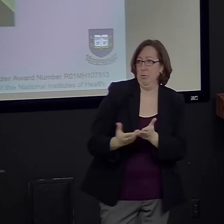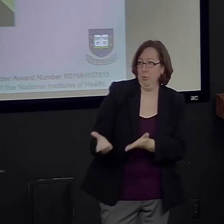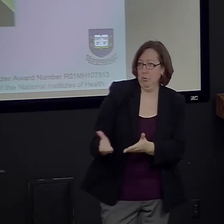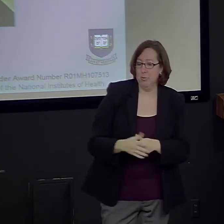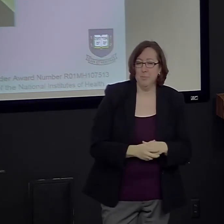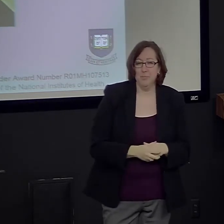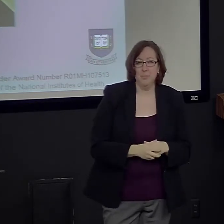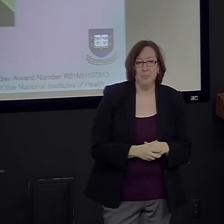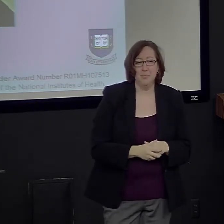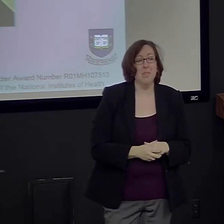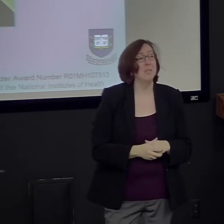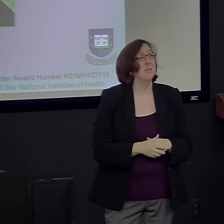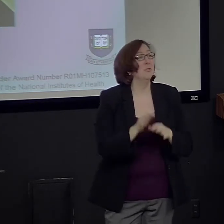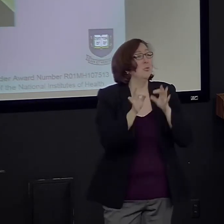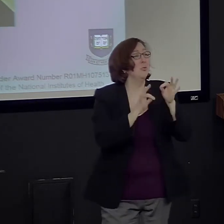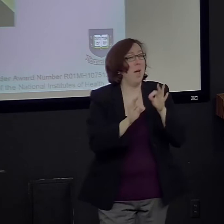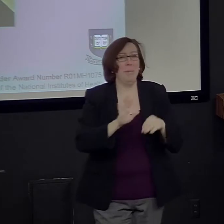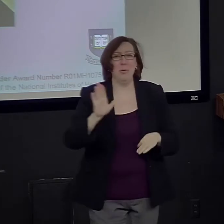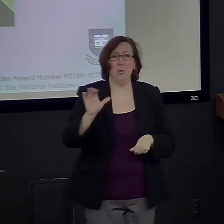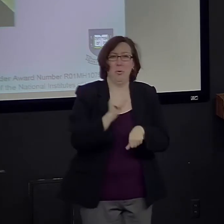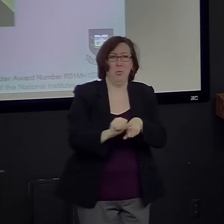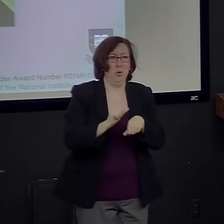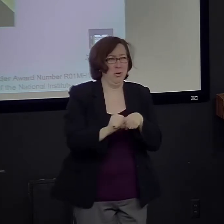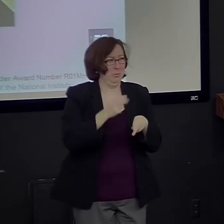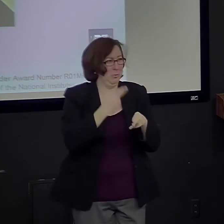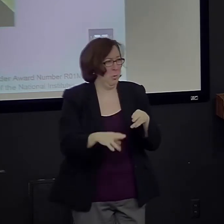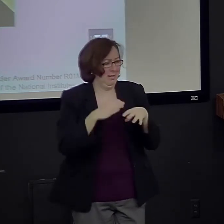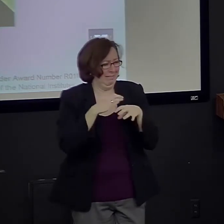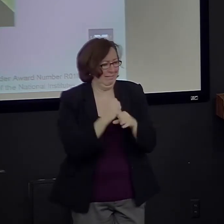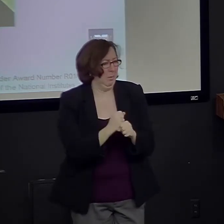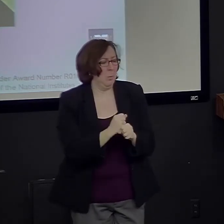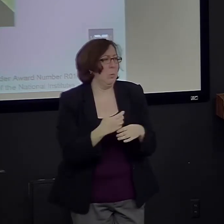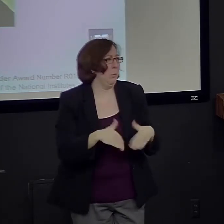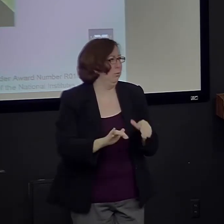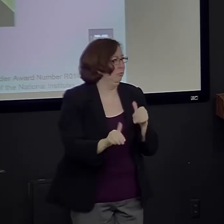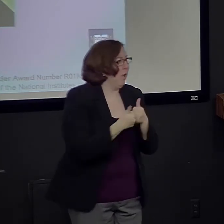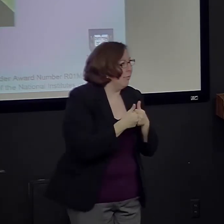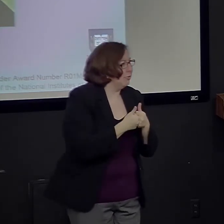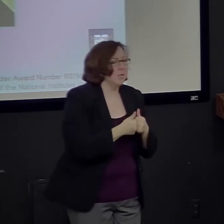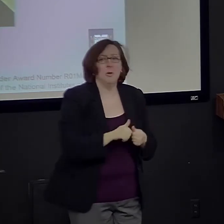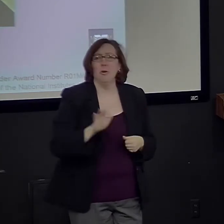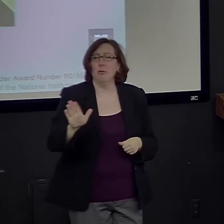Dr. Hirsch's work is challenging. The breadth of her research is impressive.